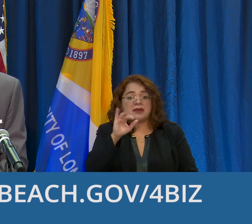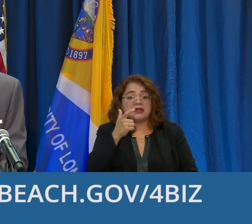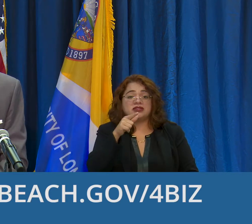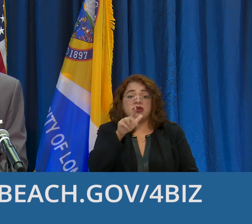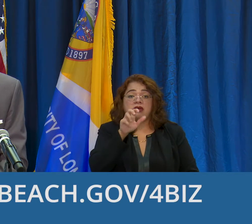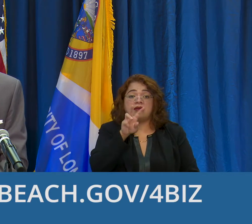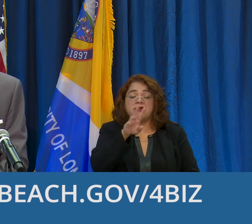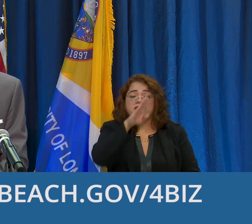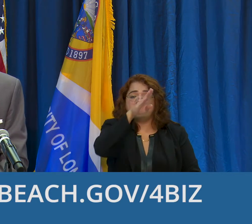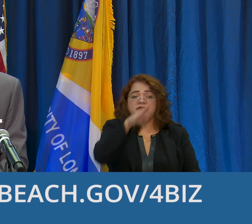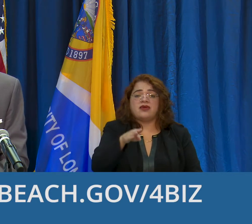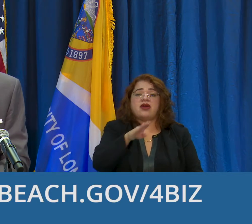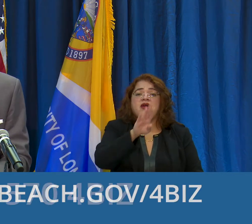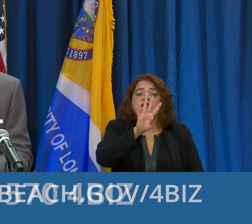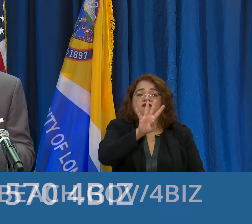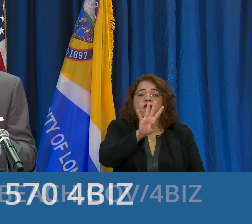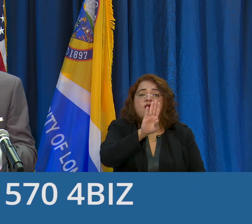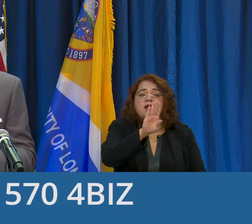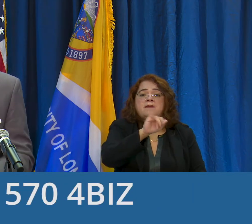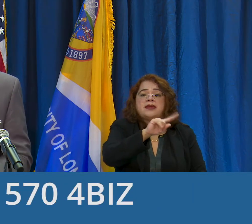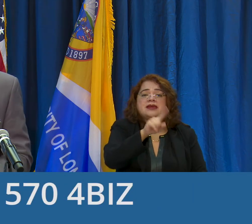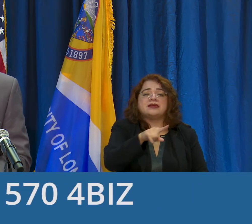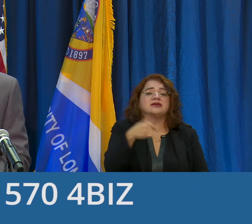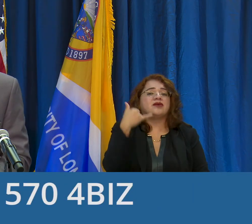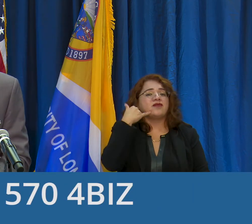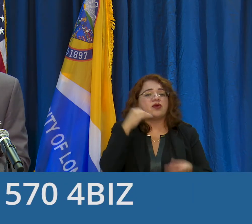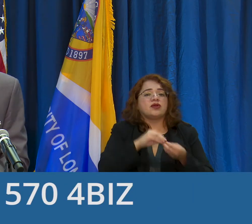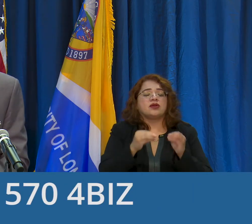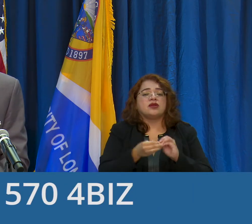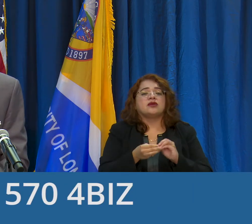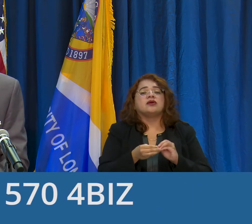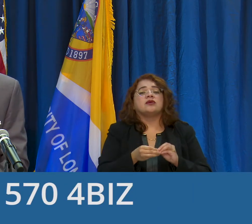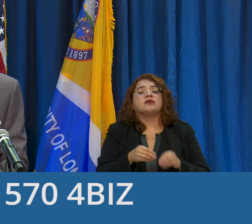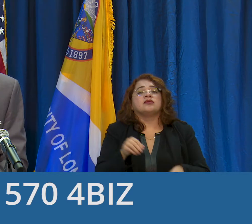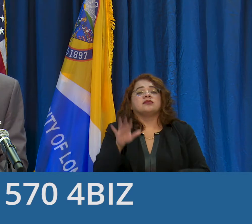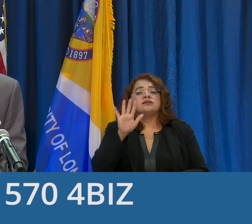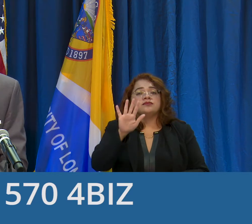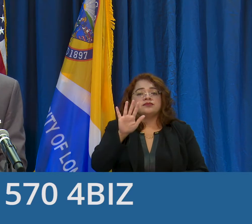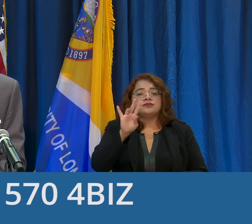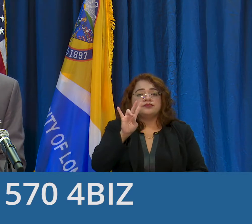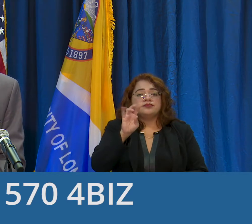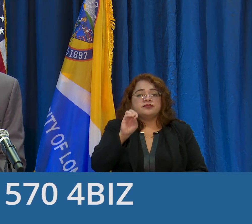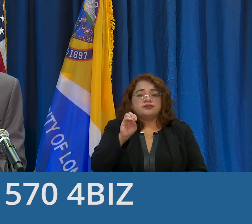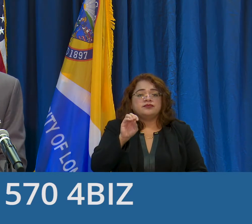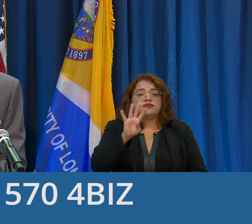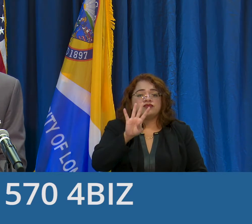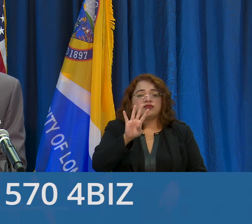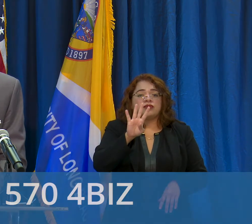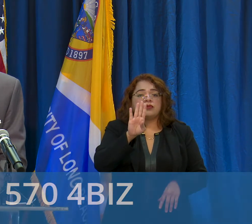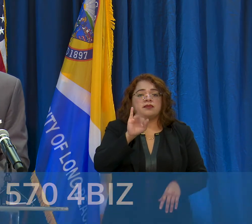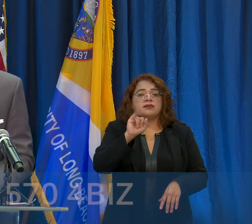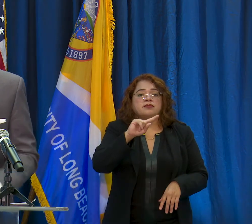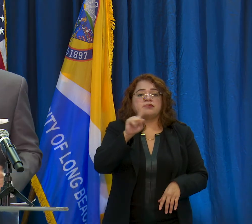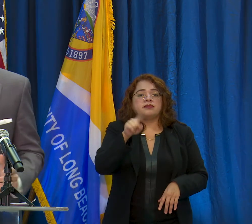or by calling our hotline at 570-4BIZ.